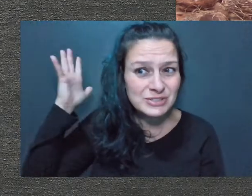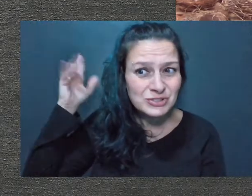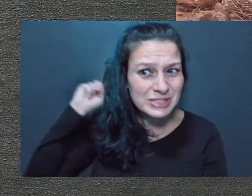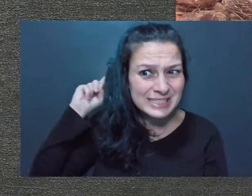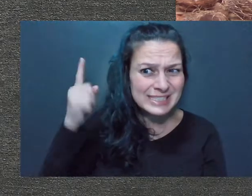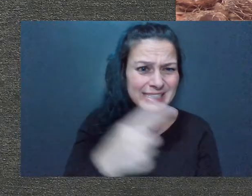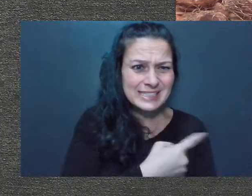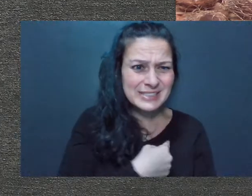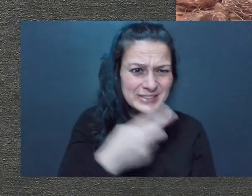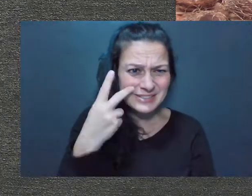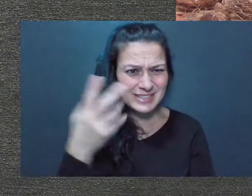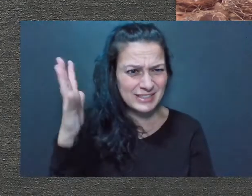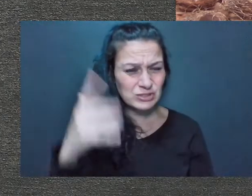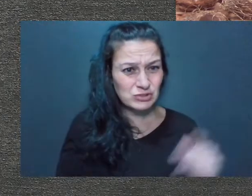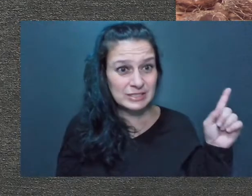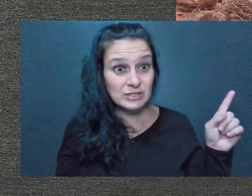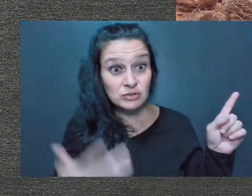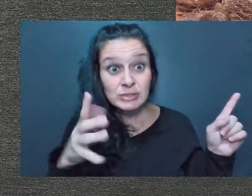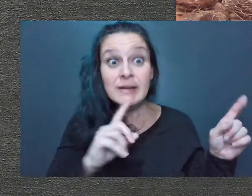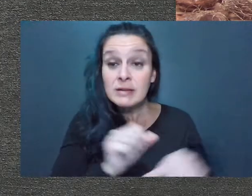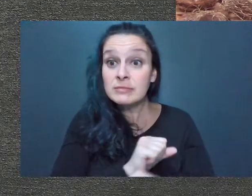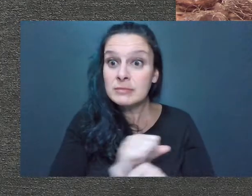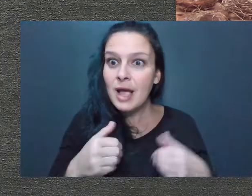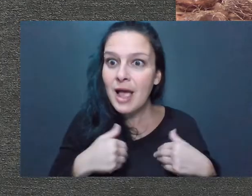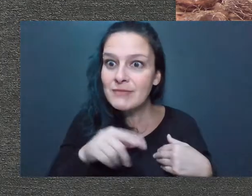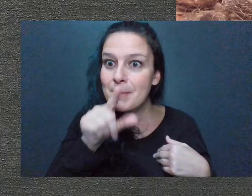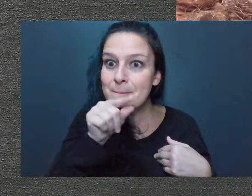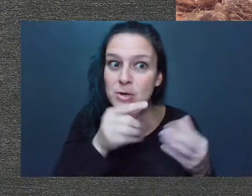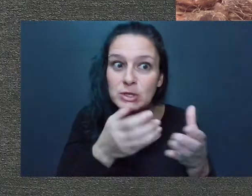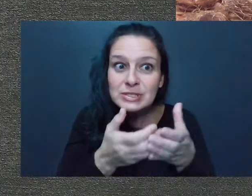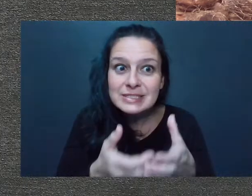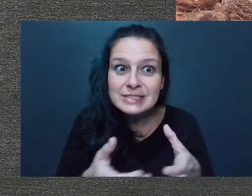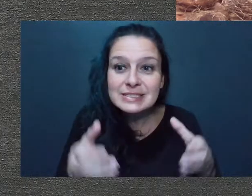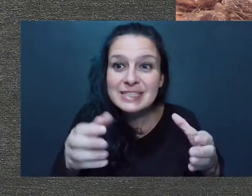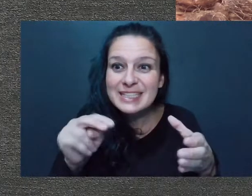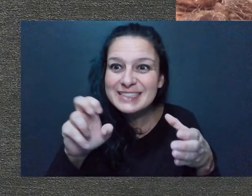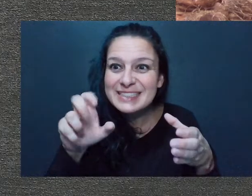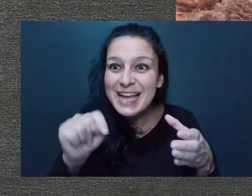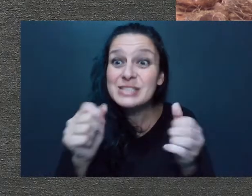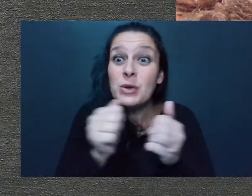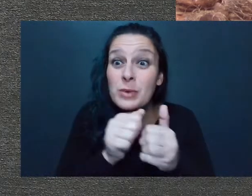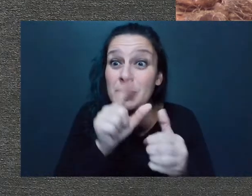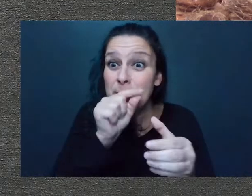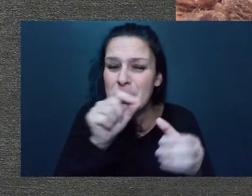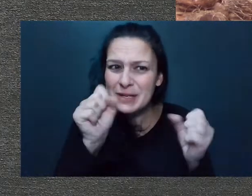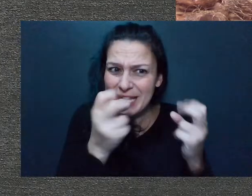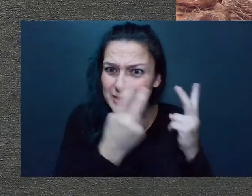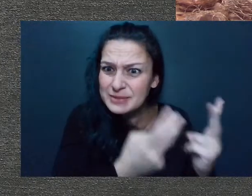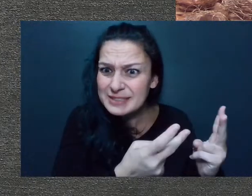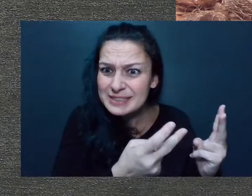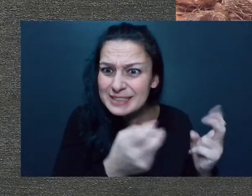Look at this tree. This tree actually has a birds nest in it with a bird. Can you even see it?